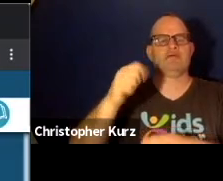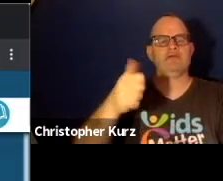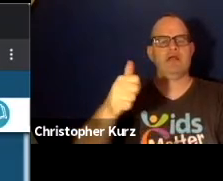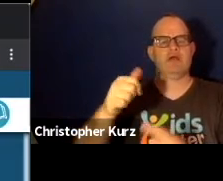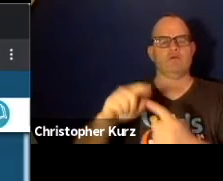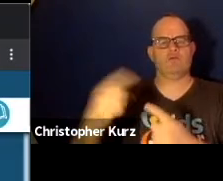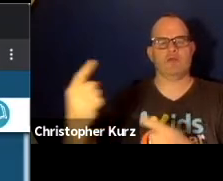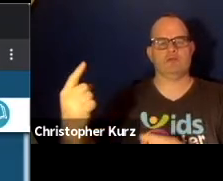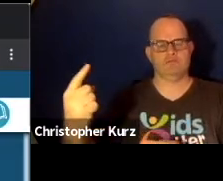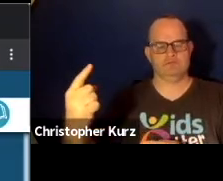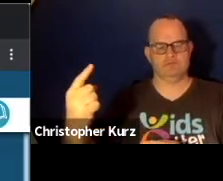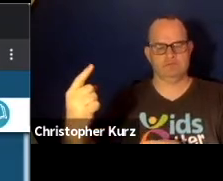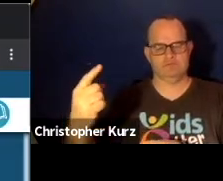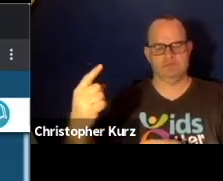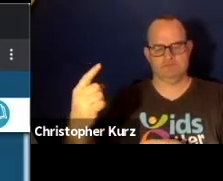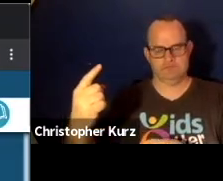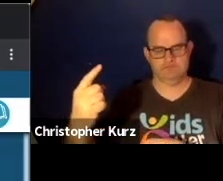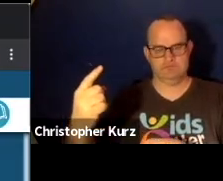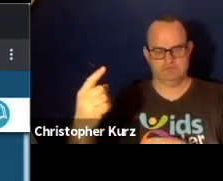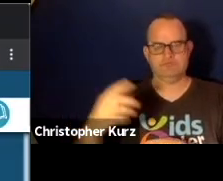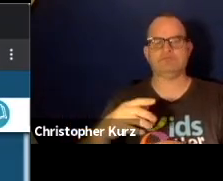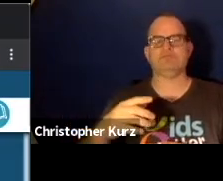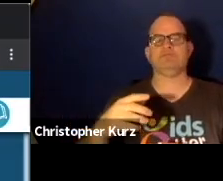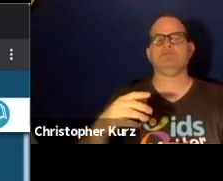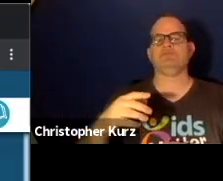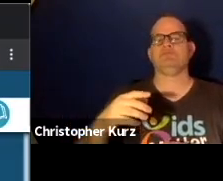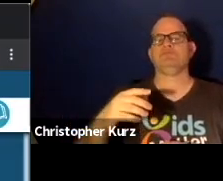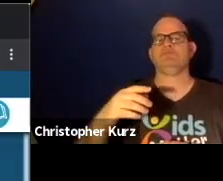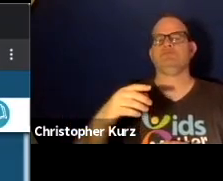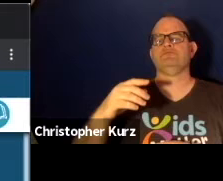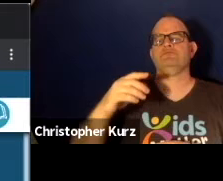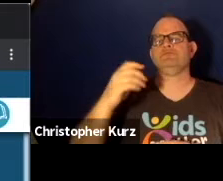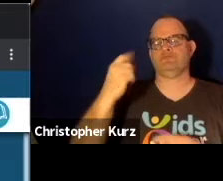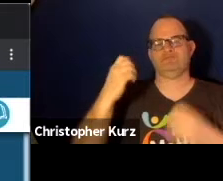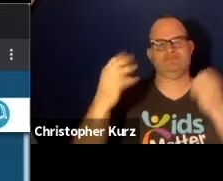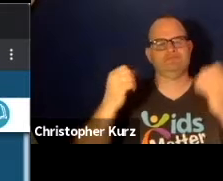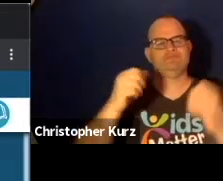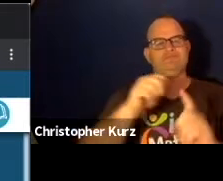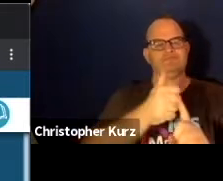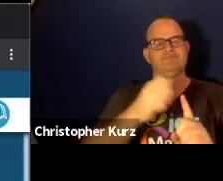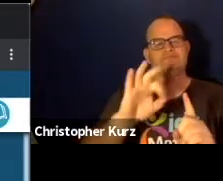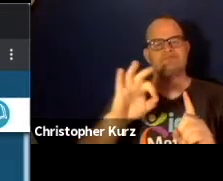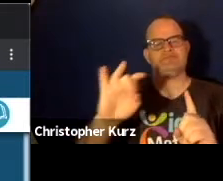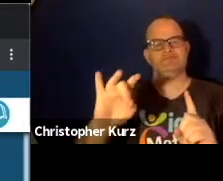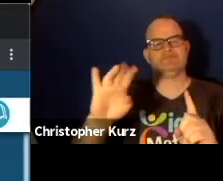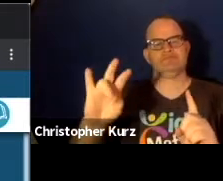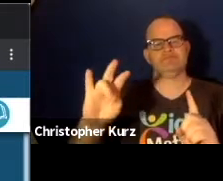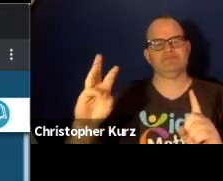the Manila region they make stories using the numbers 10 to 1.